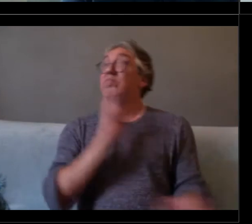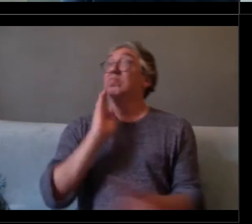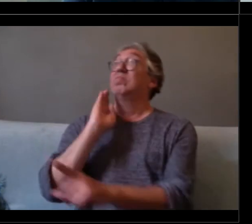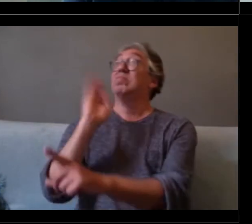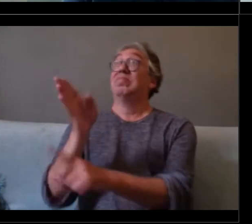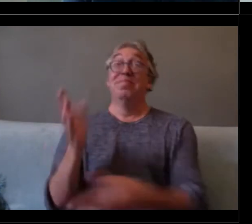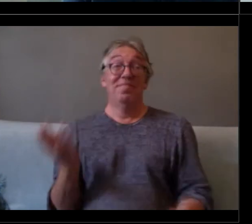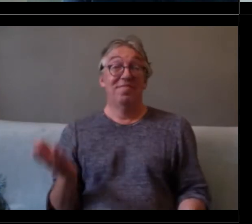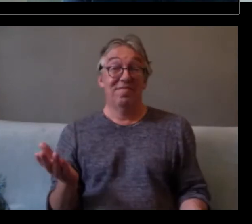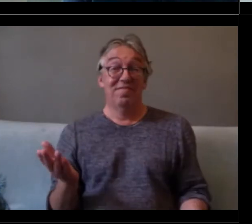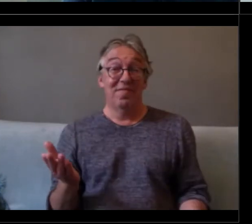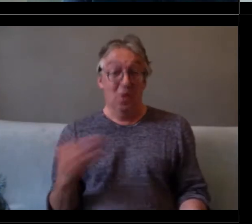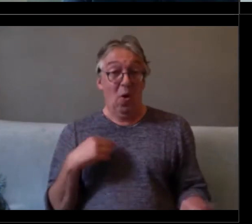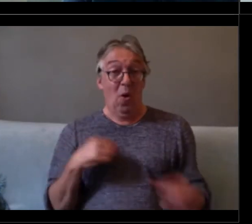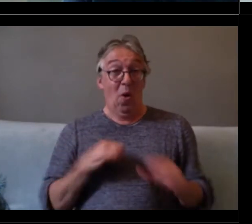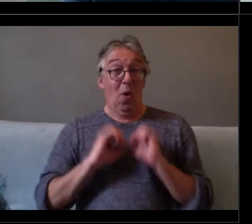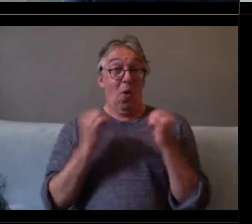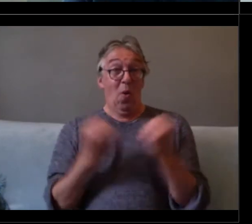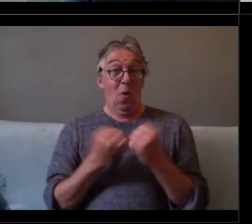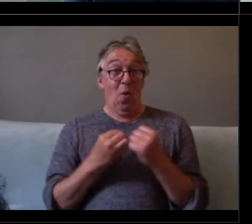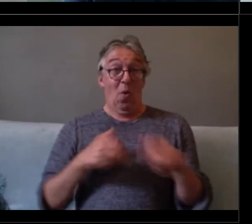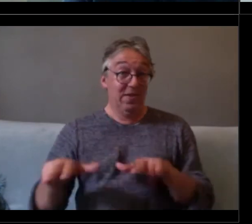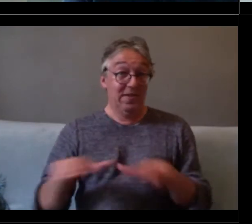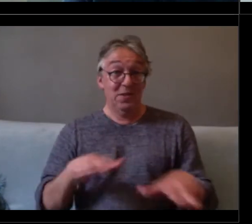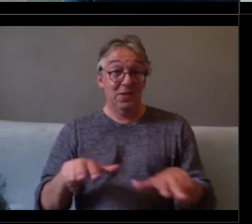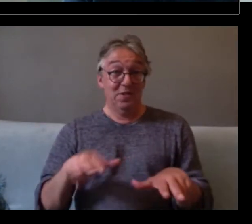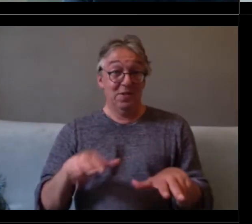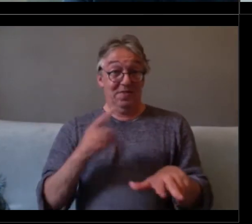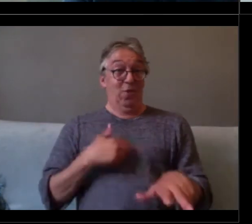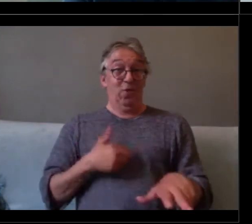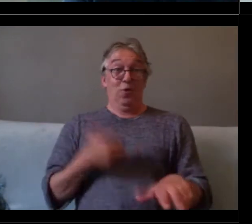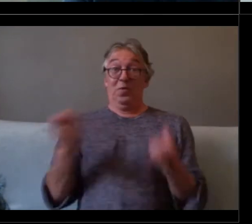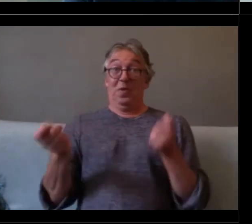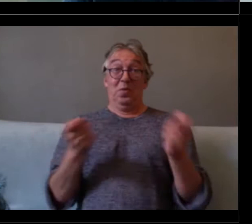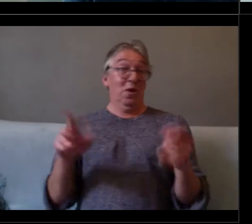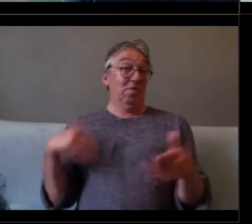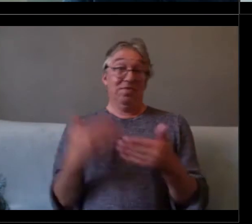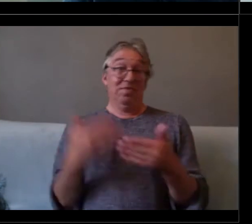From an organisation view, it has been an enlightening process